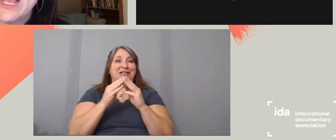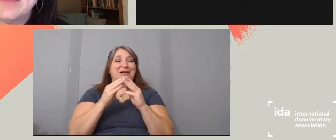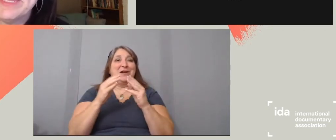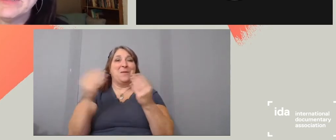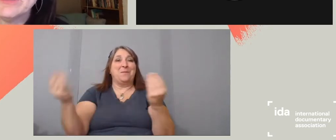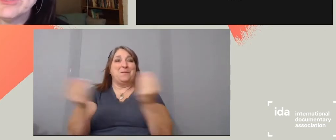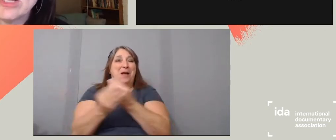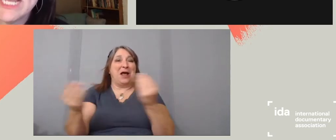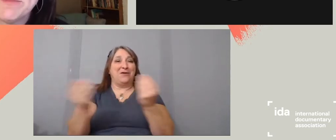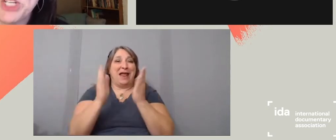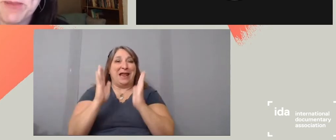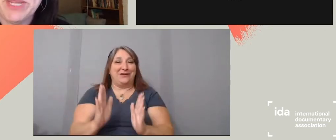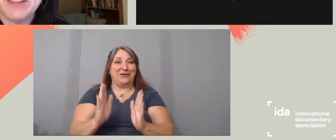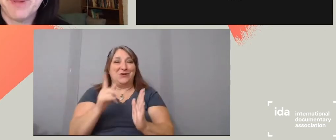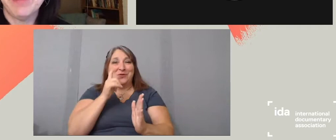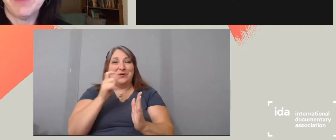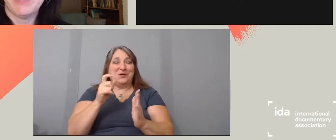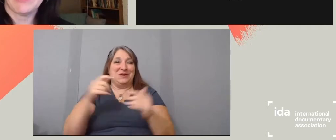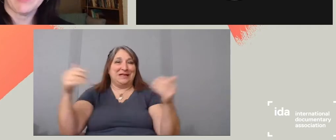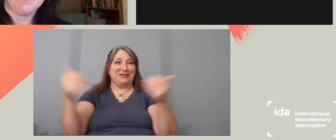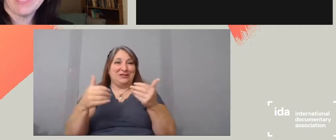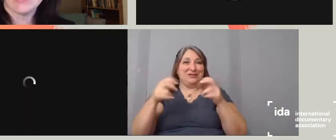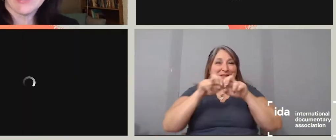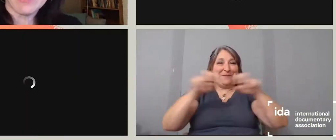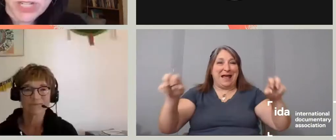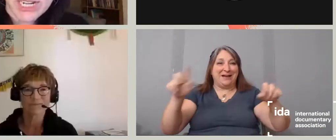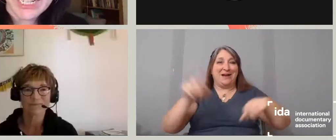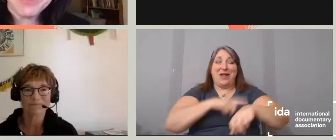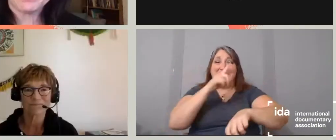and a longtime champion of public media, Pat Aufderheide.